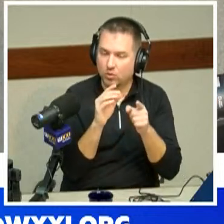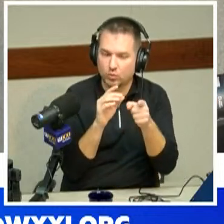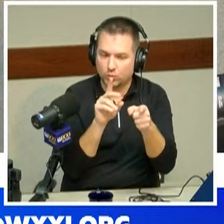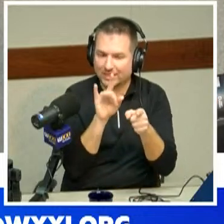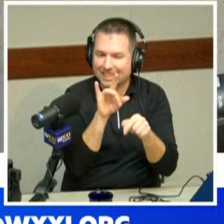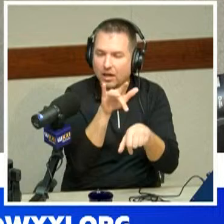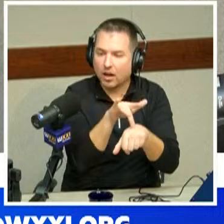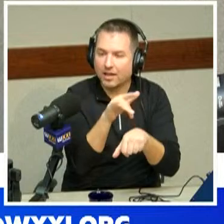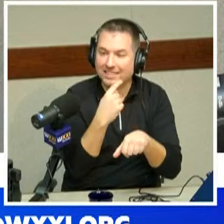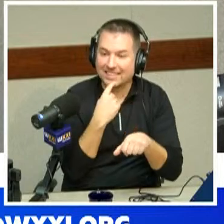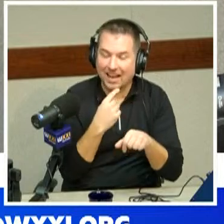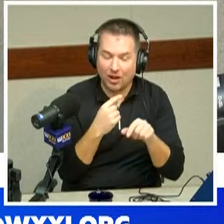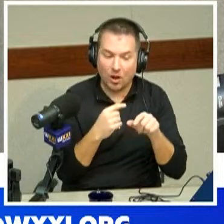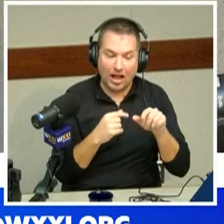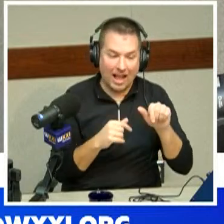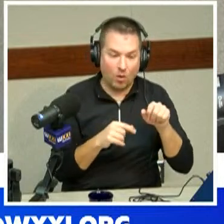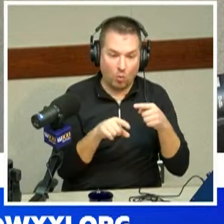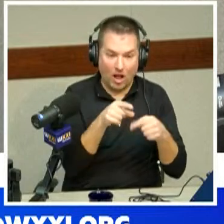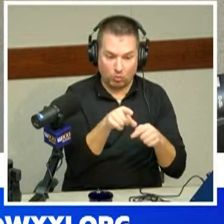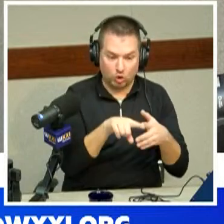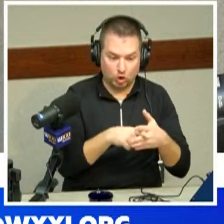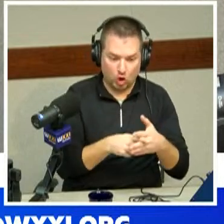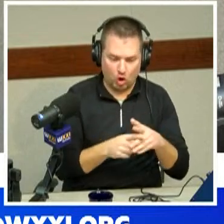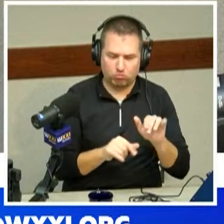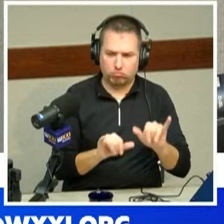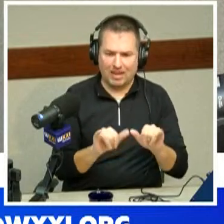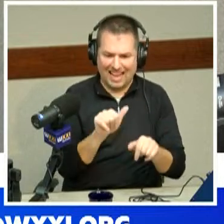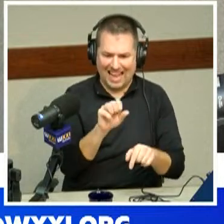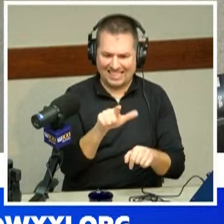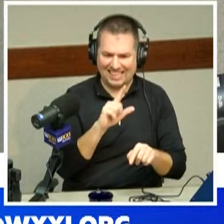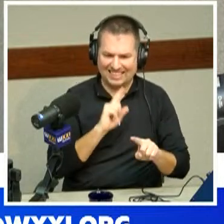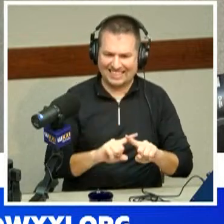say a spoken language and that you know I think there's a lot of misconceptions about that and